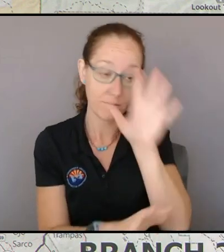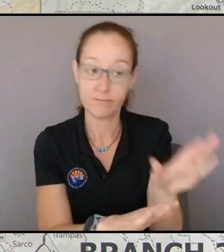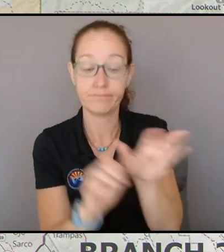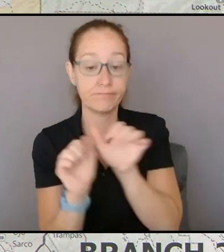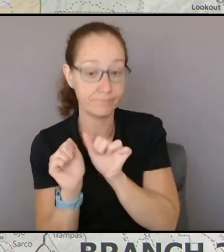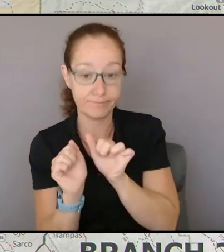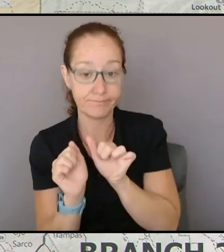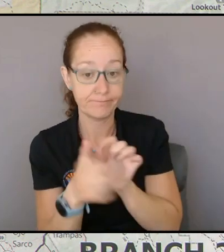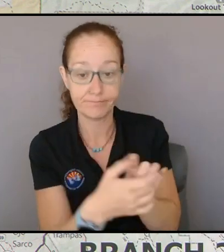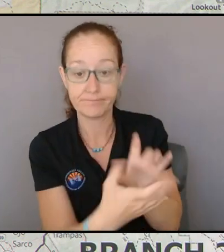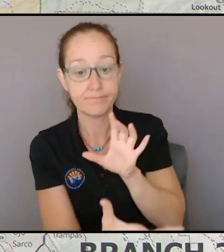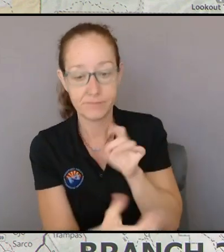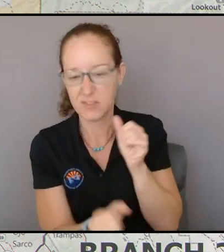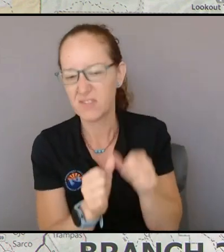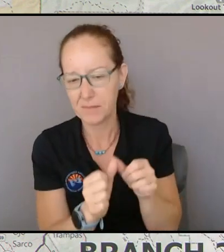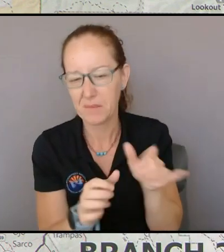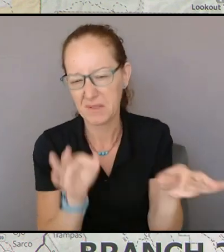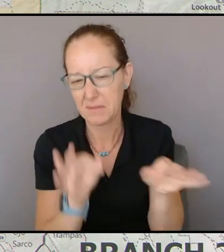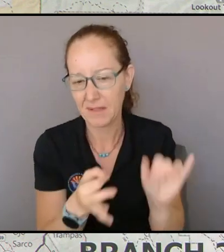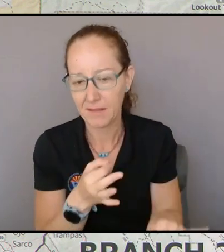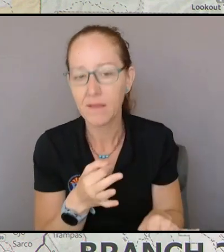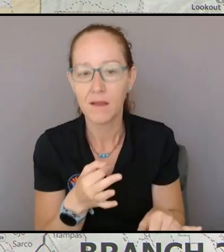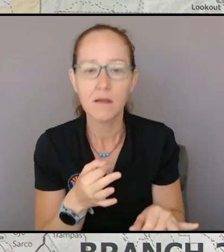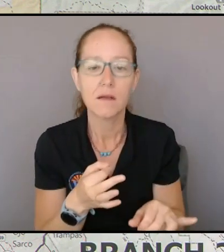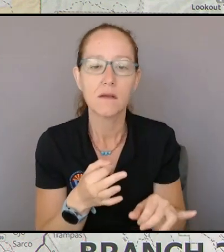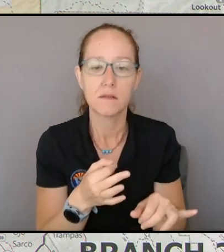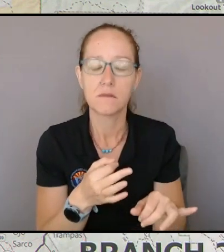black. Making sure that they were in a safe place. Because I